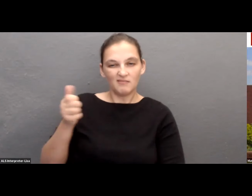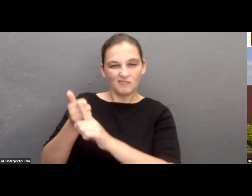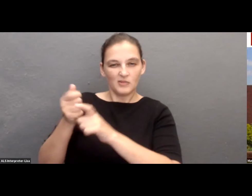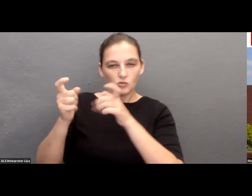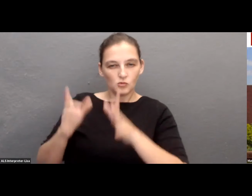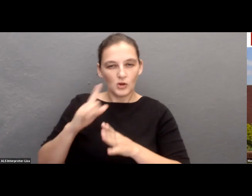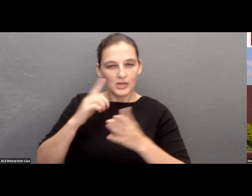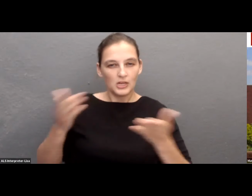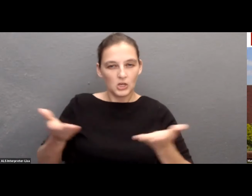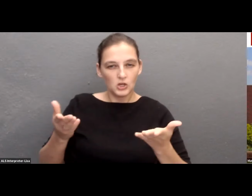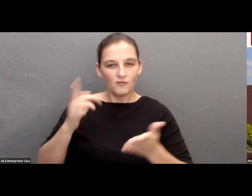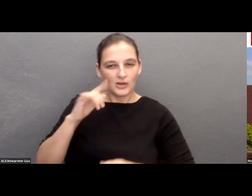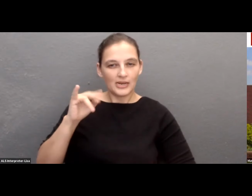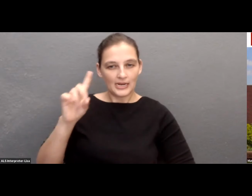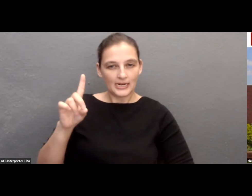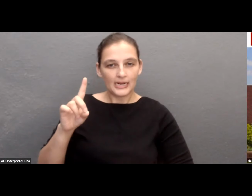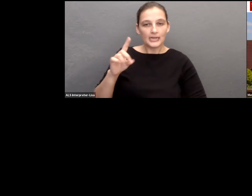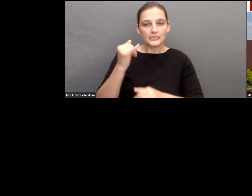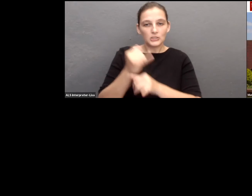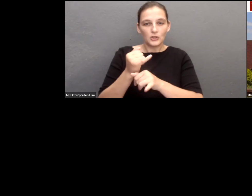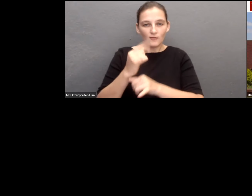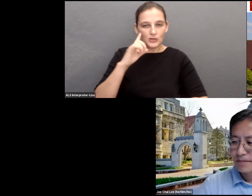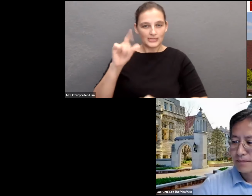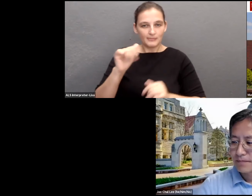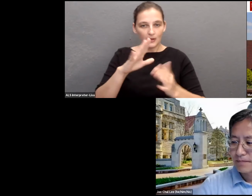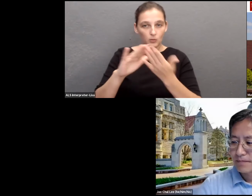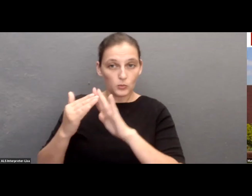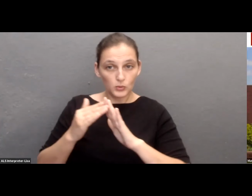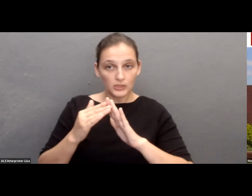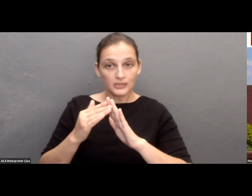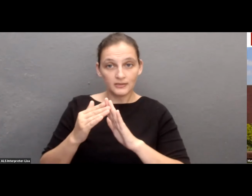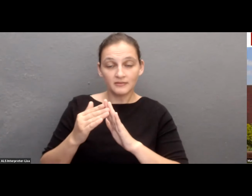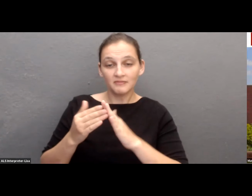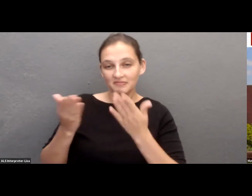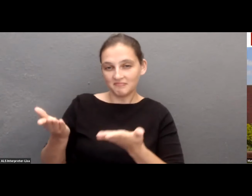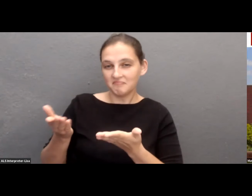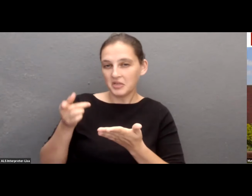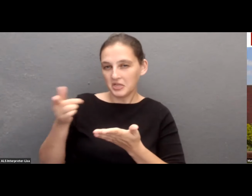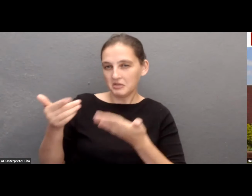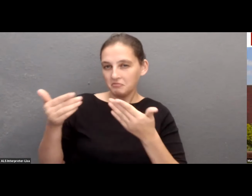Institute on Disability Community, and I will he has some information to share with you